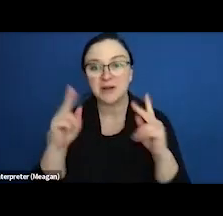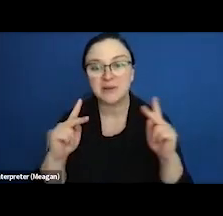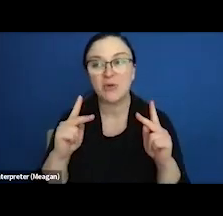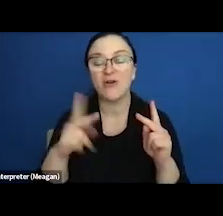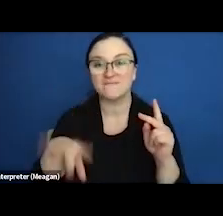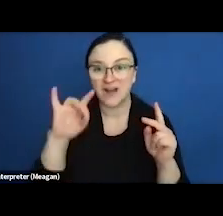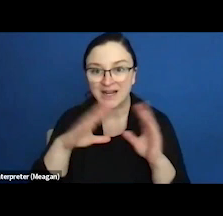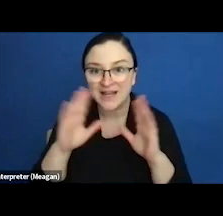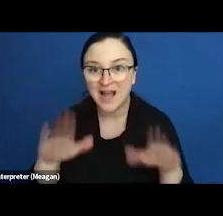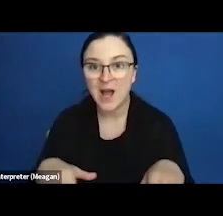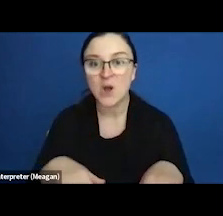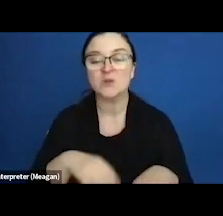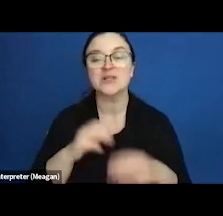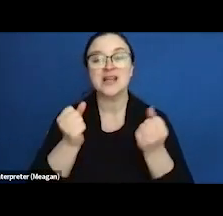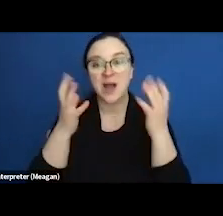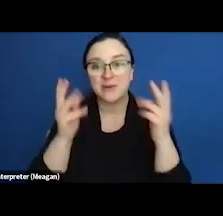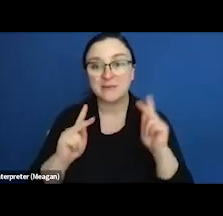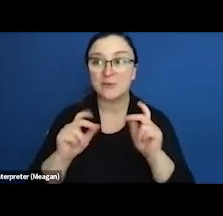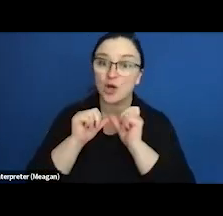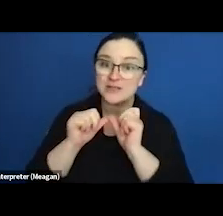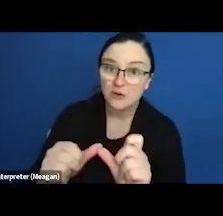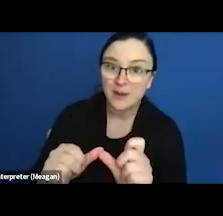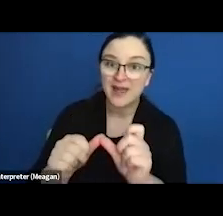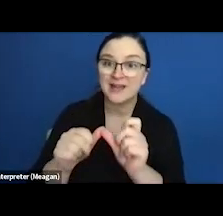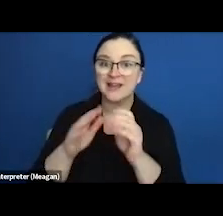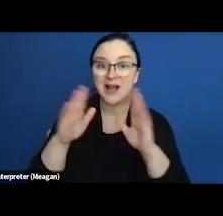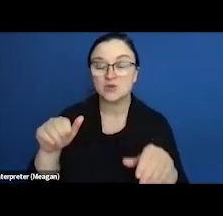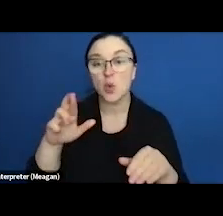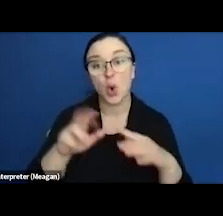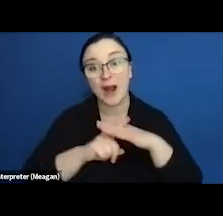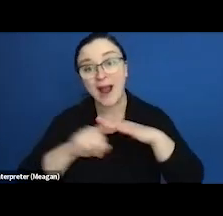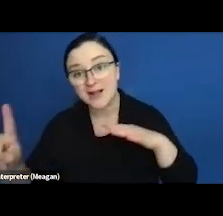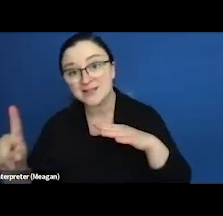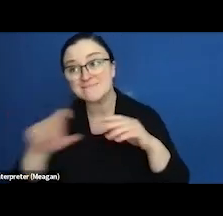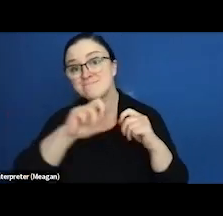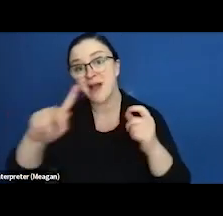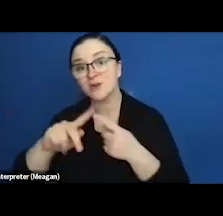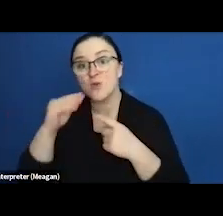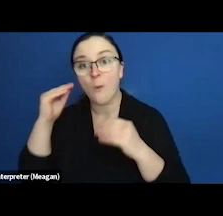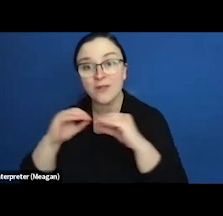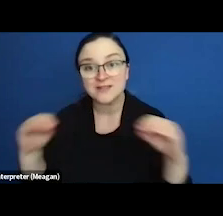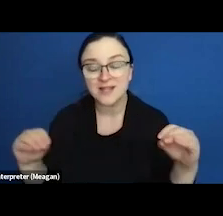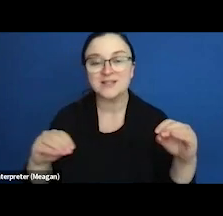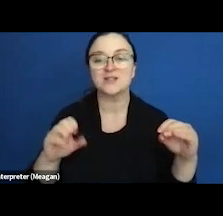How many folks are remaining housed or exiting back to homelessness? And looking at that by race and ethnicity.